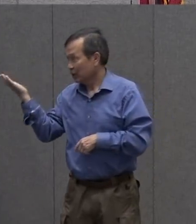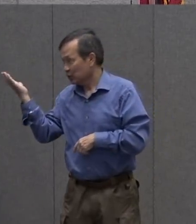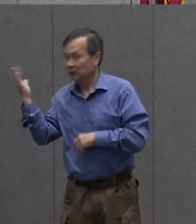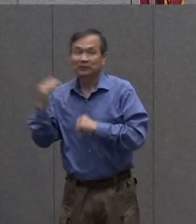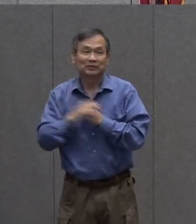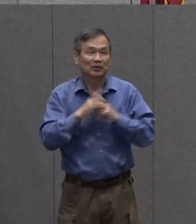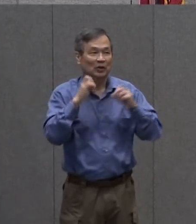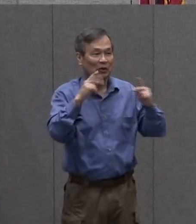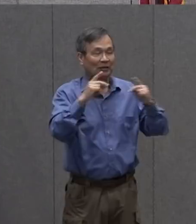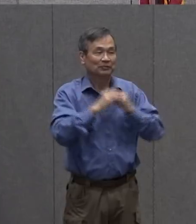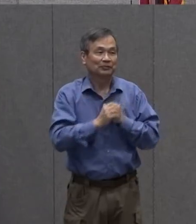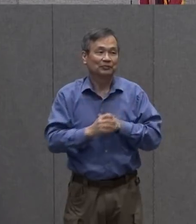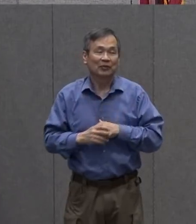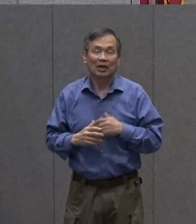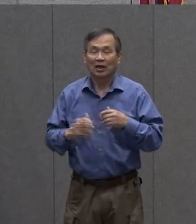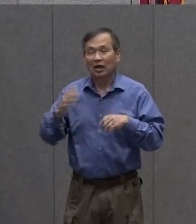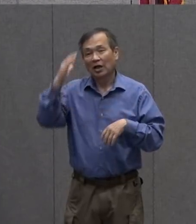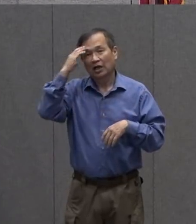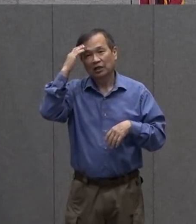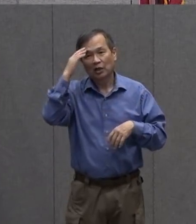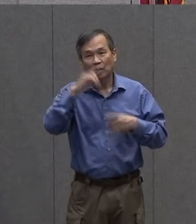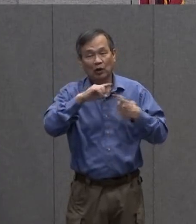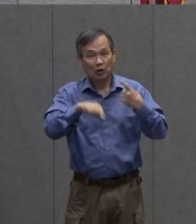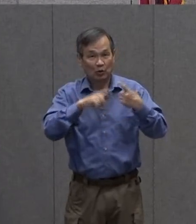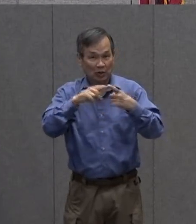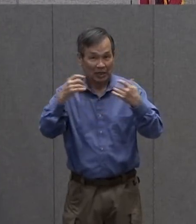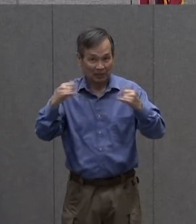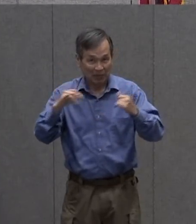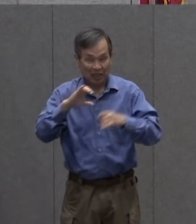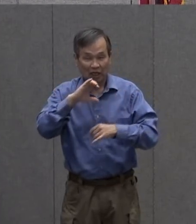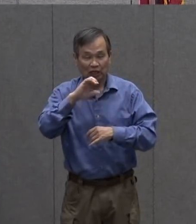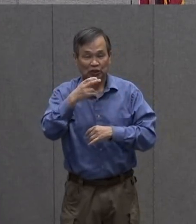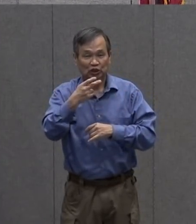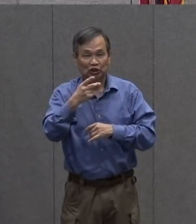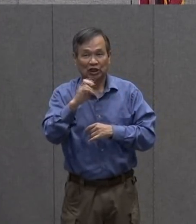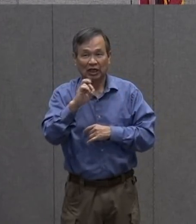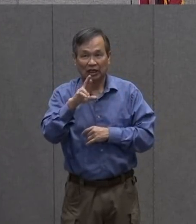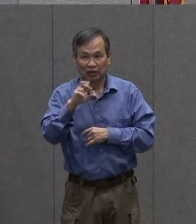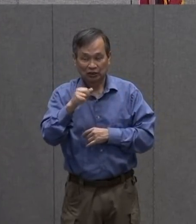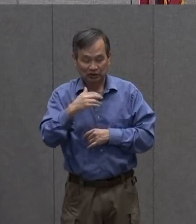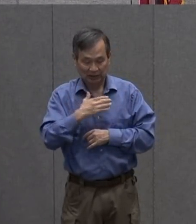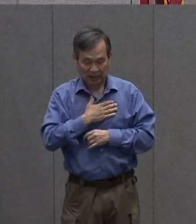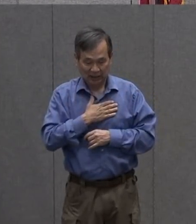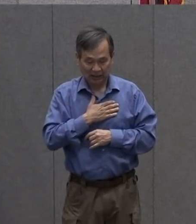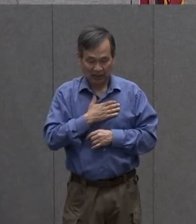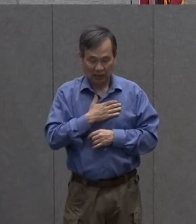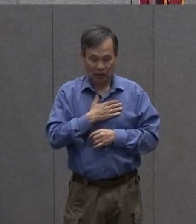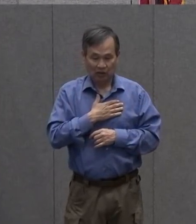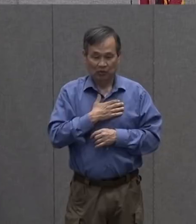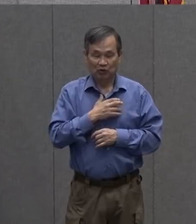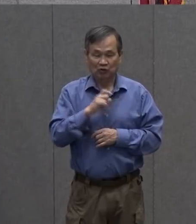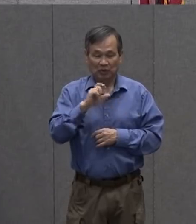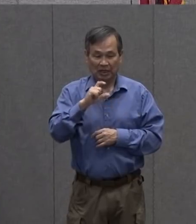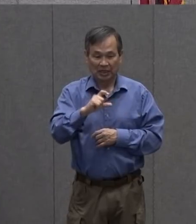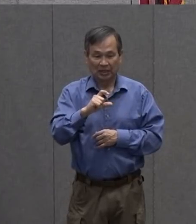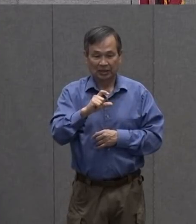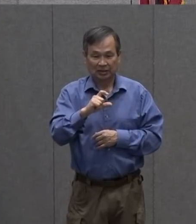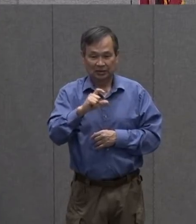Okay, so I know that when I'm playing checkers, I can move my pieces diagonally.